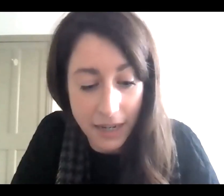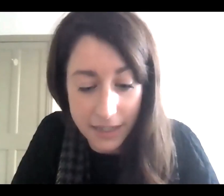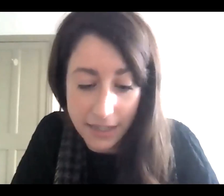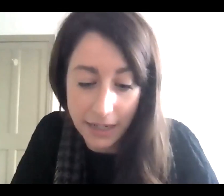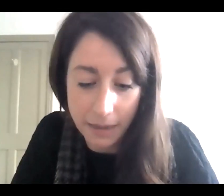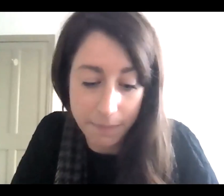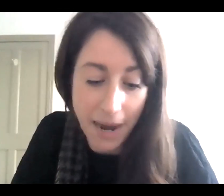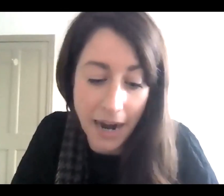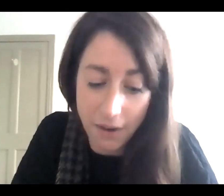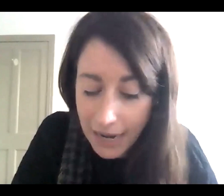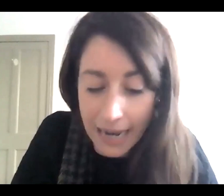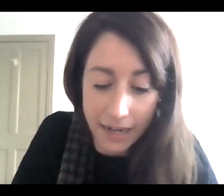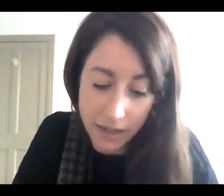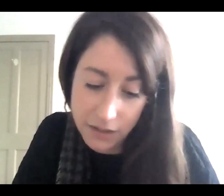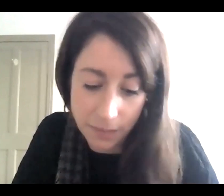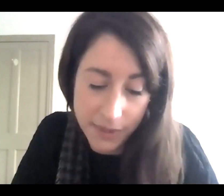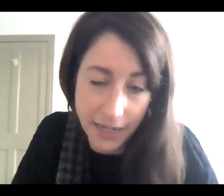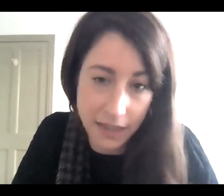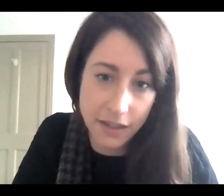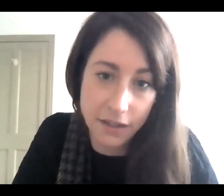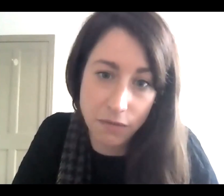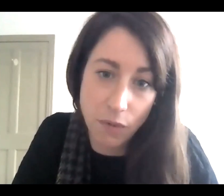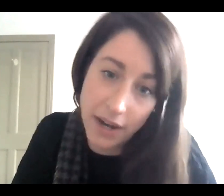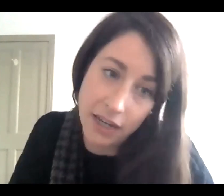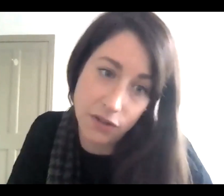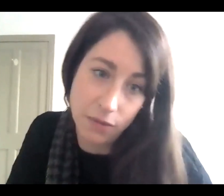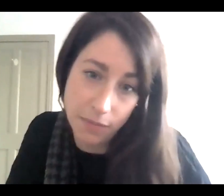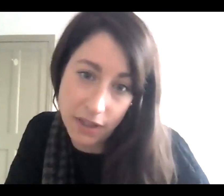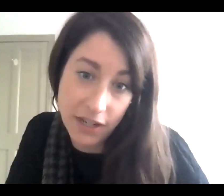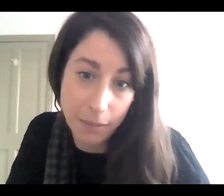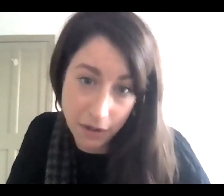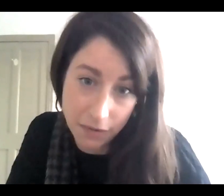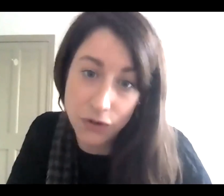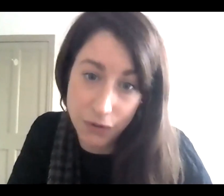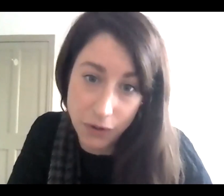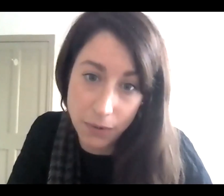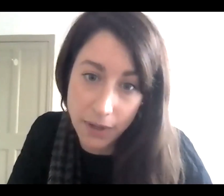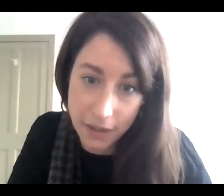had seen a paralleling in some senses of what I had done with 'The Taming of the Shrew' at